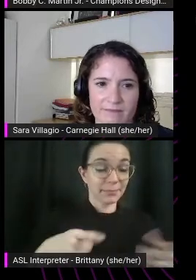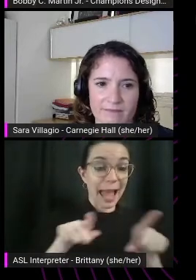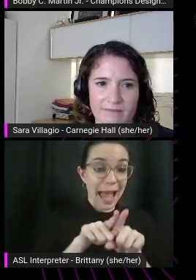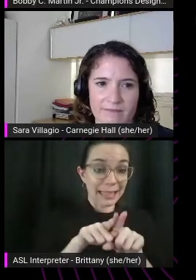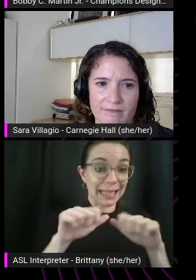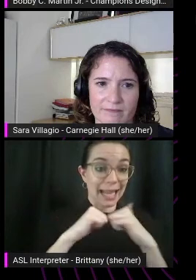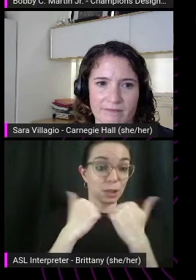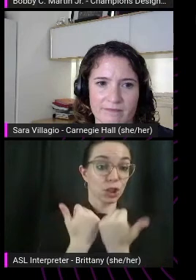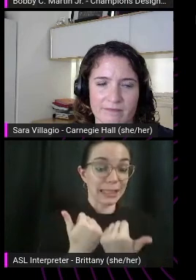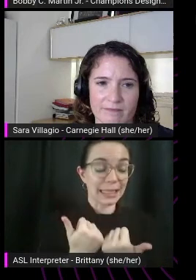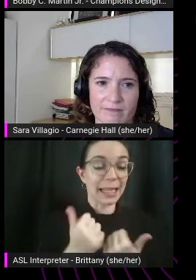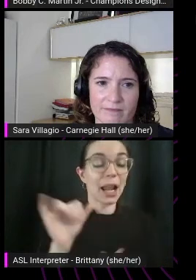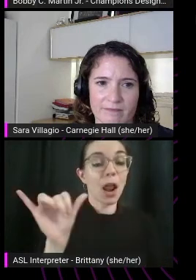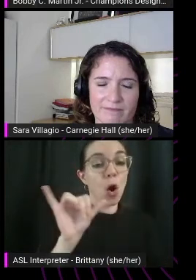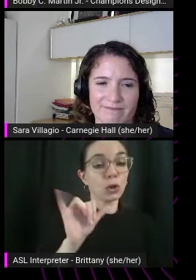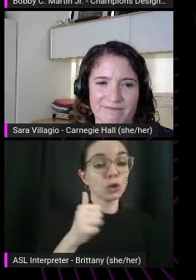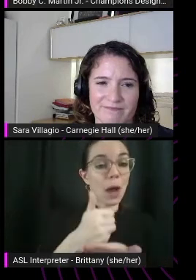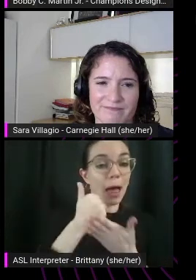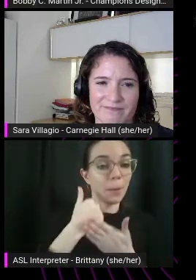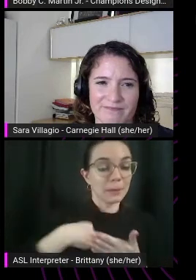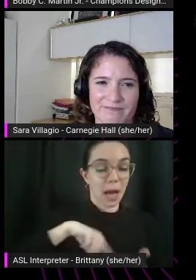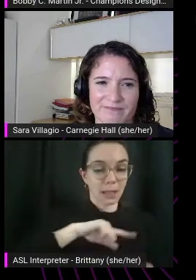like Carnegie Hall during these really tough times.